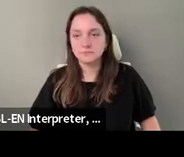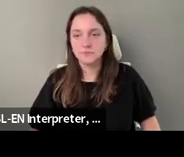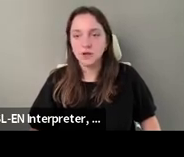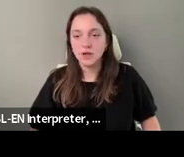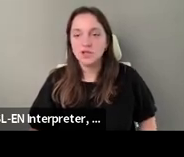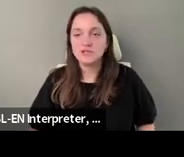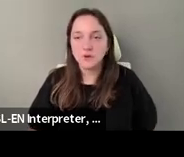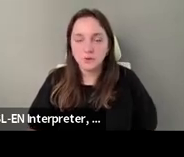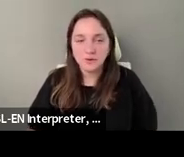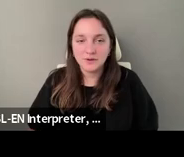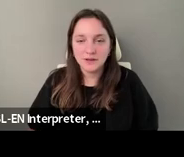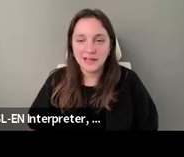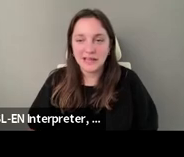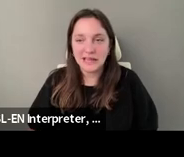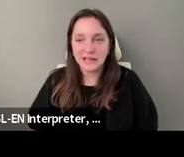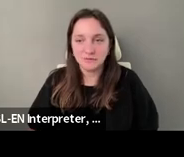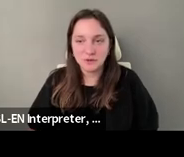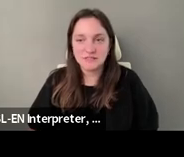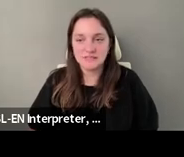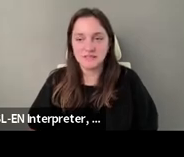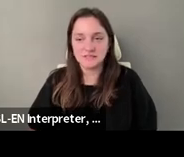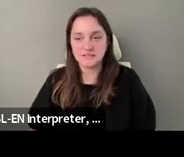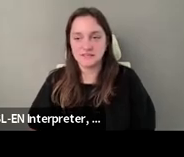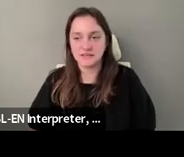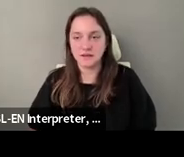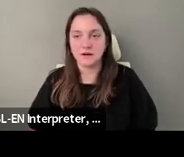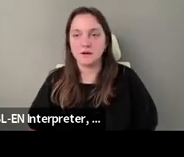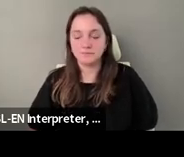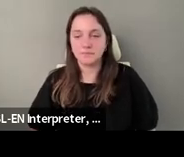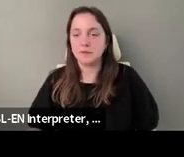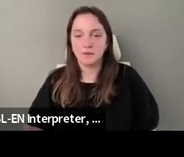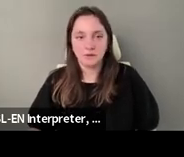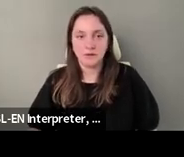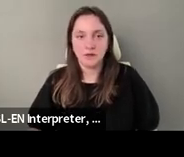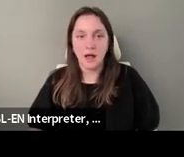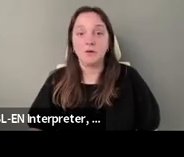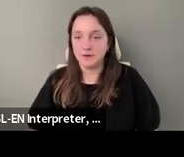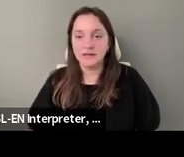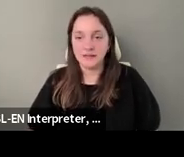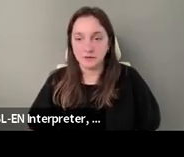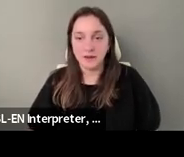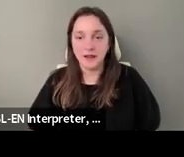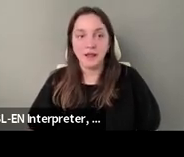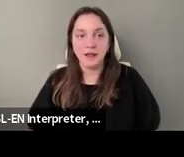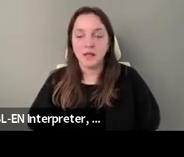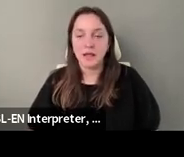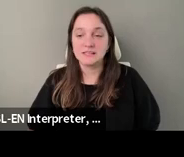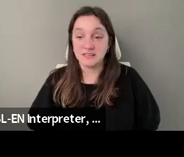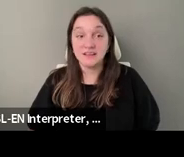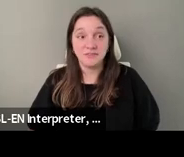So if you can see this statistic here, I'll read it either way, it's significant. Only 2% of the world's deaf